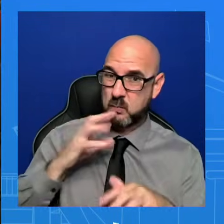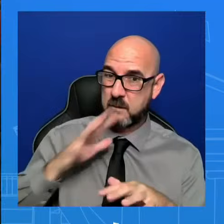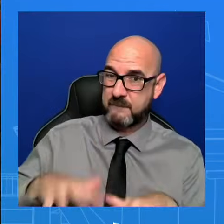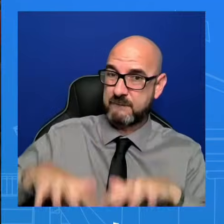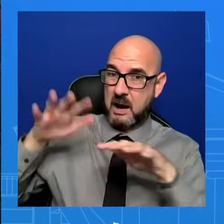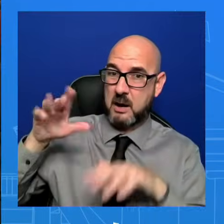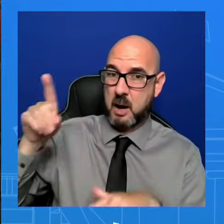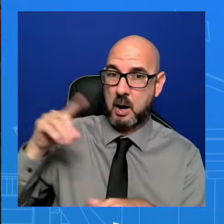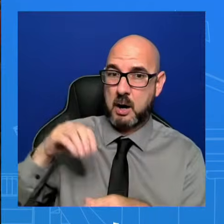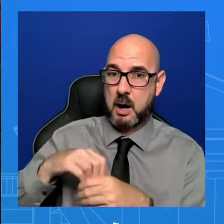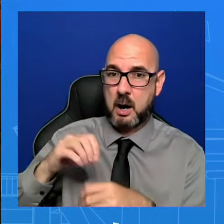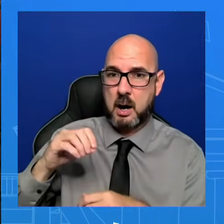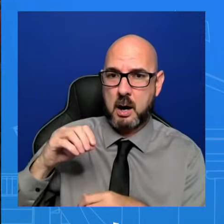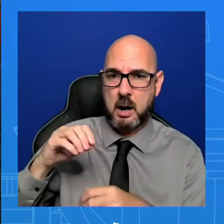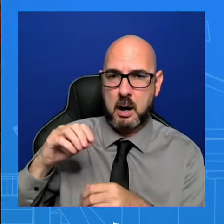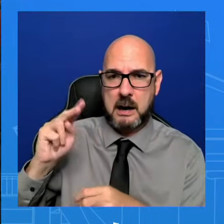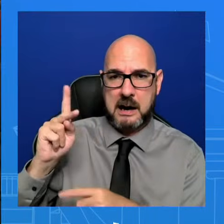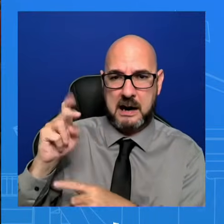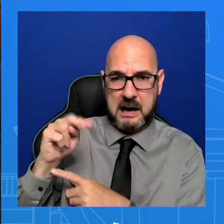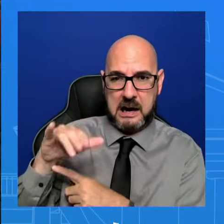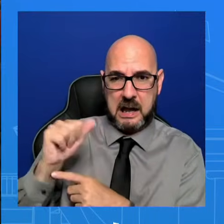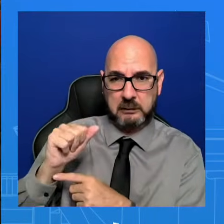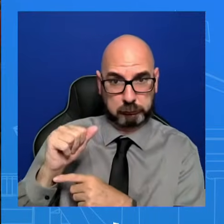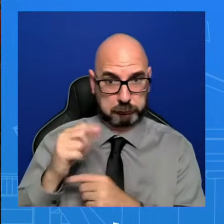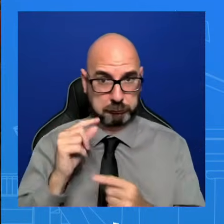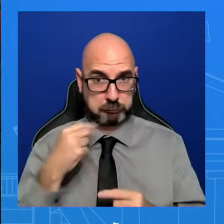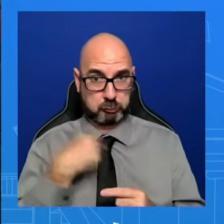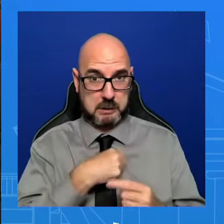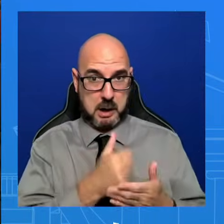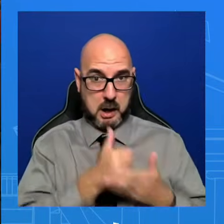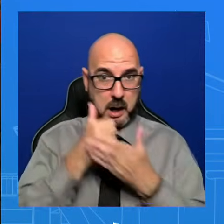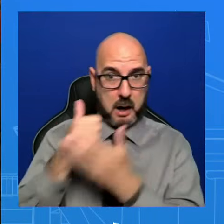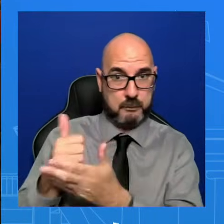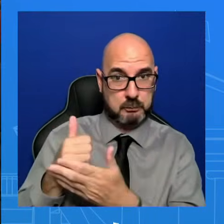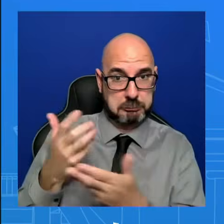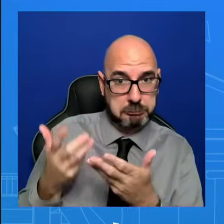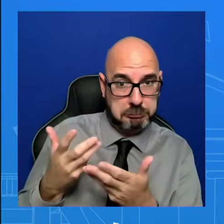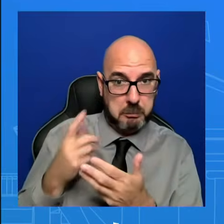and whether it's affecting plans for the state visit later this month. Ms. Jean-Pierre: Yeah, a couple of things on that.